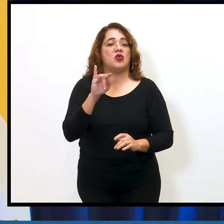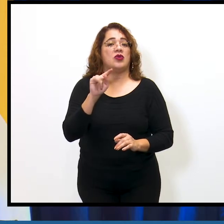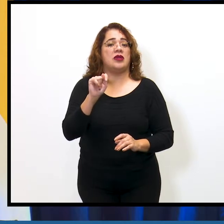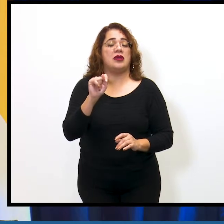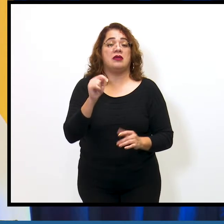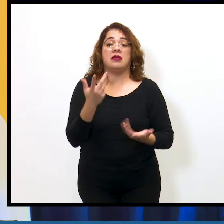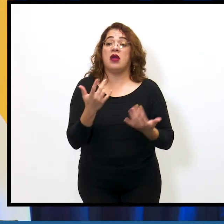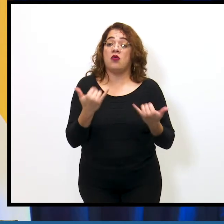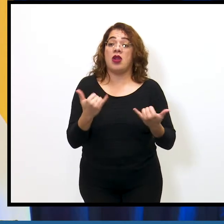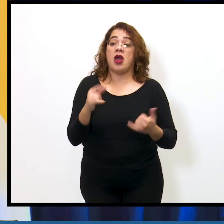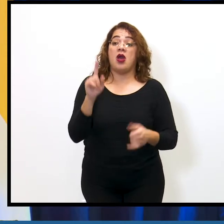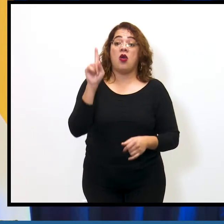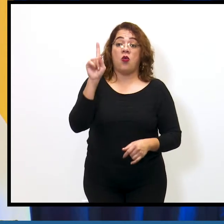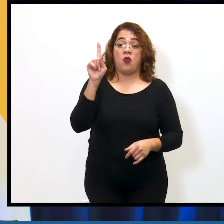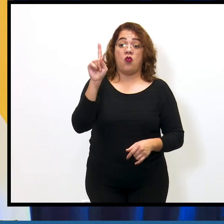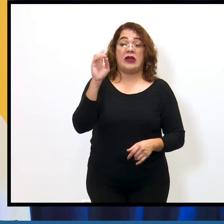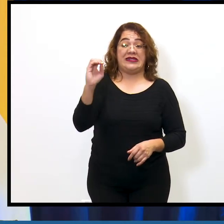Statewide capacity is at 1.4.